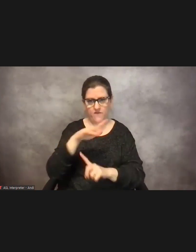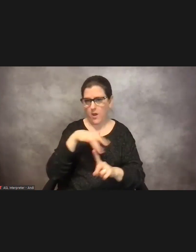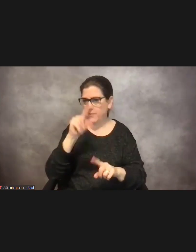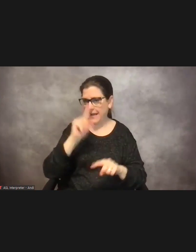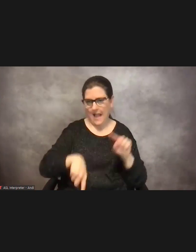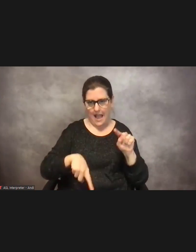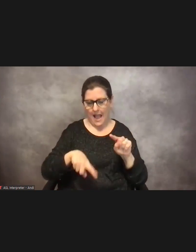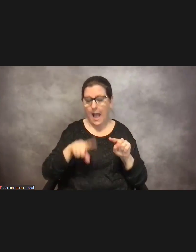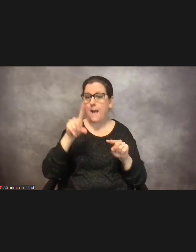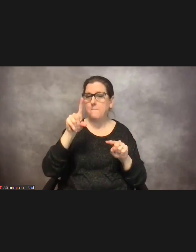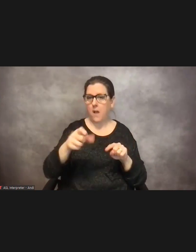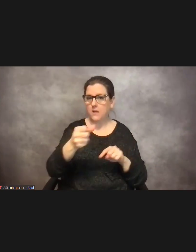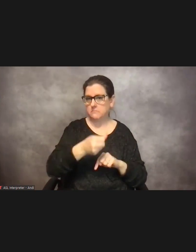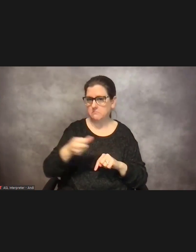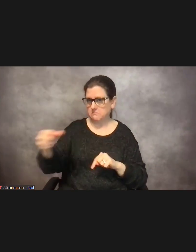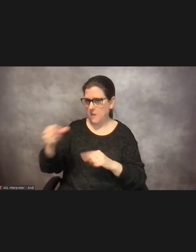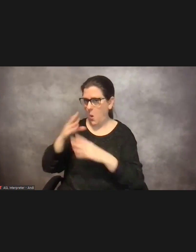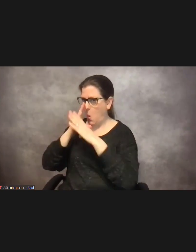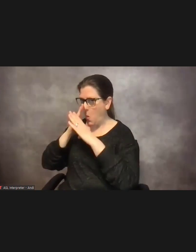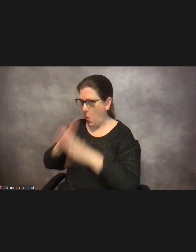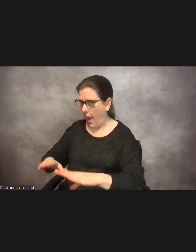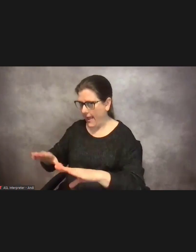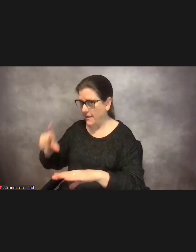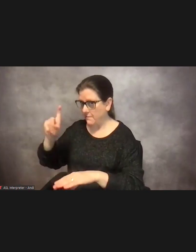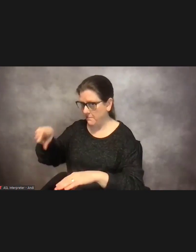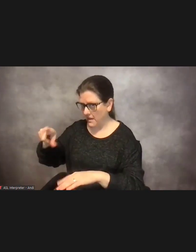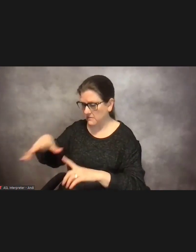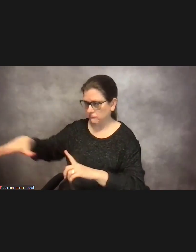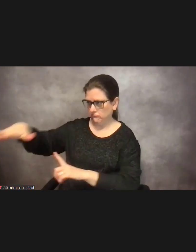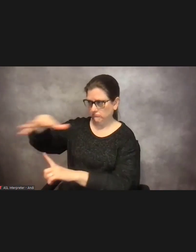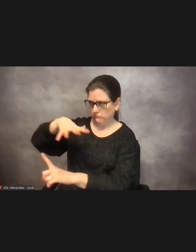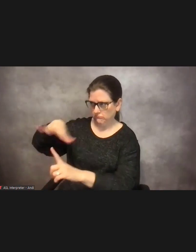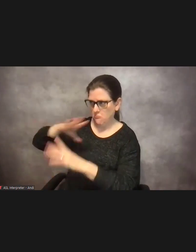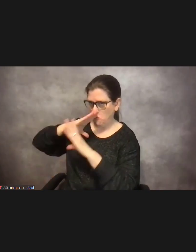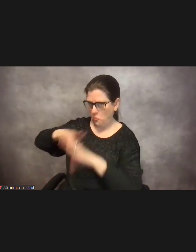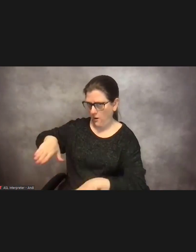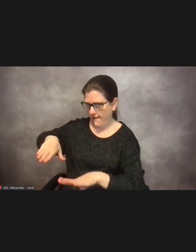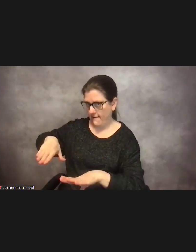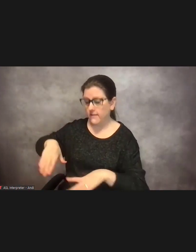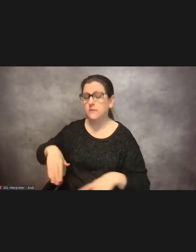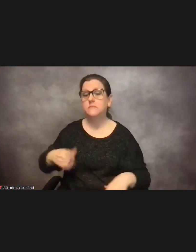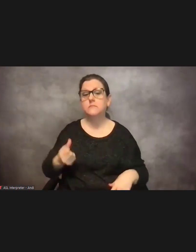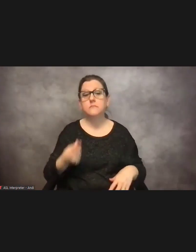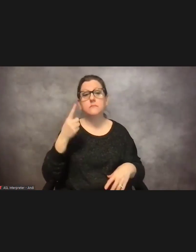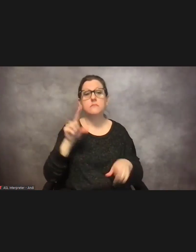to pull the children out into a quiet space, and it also is a